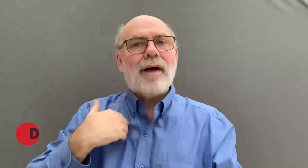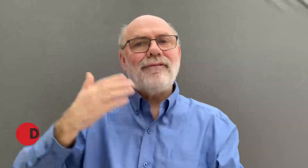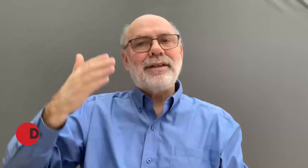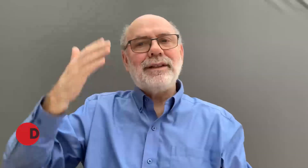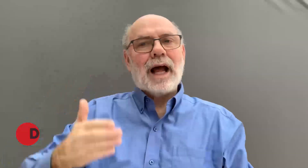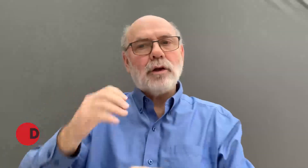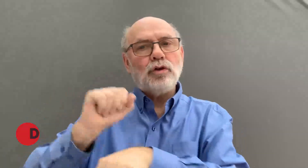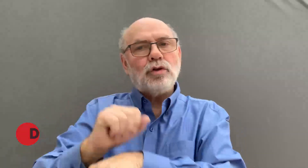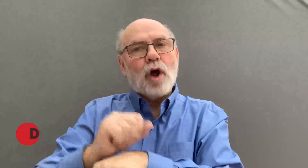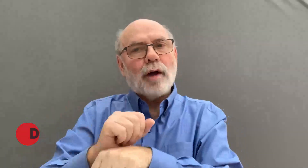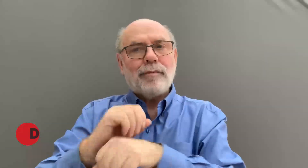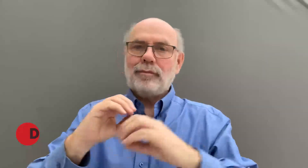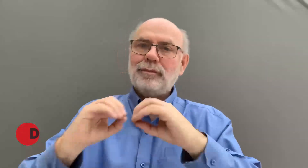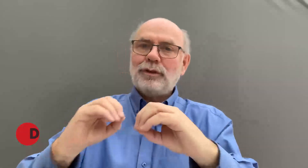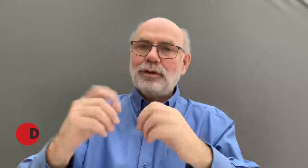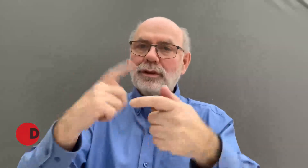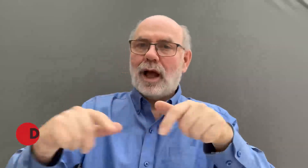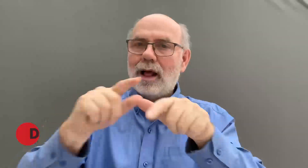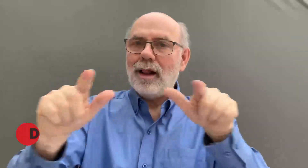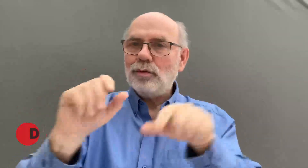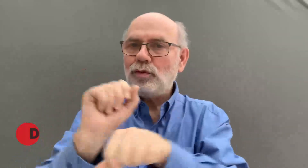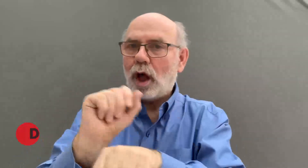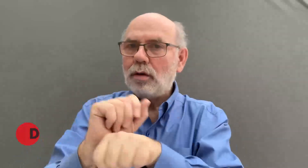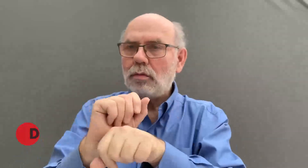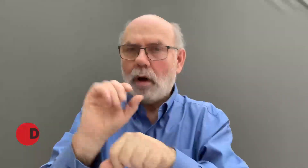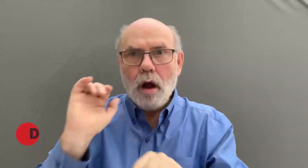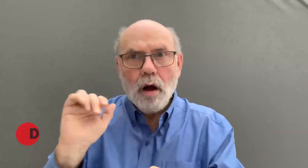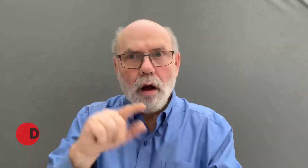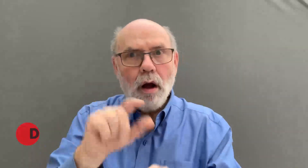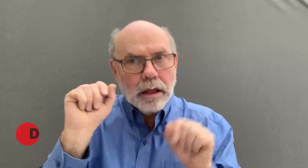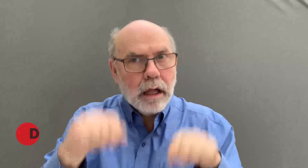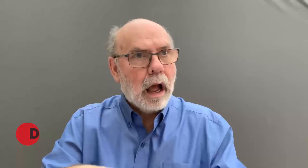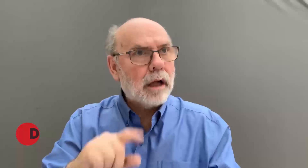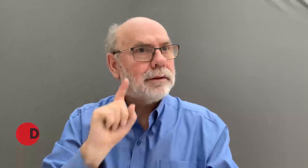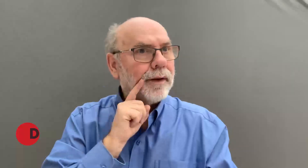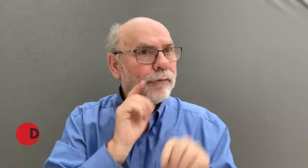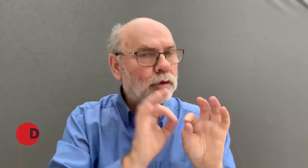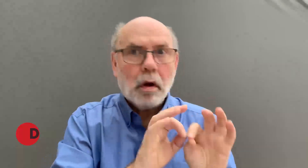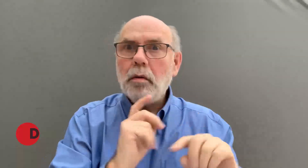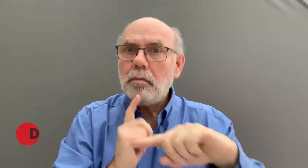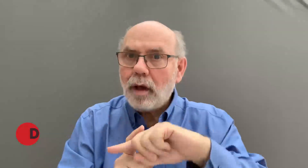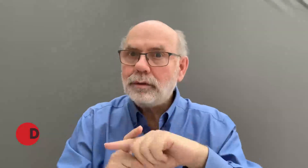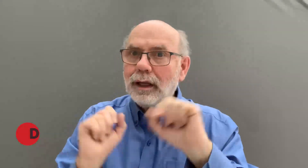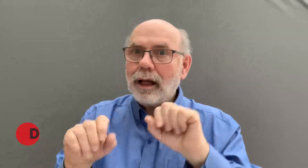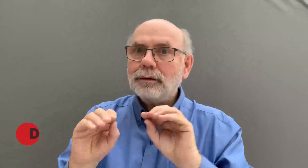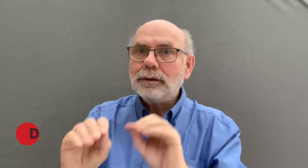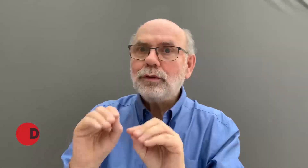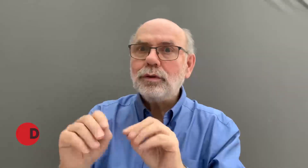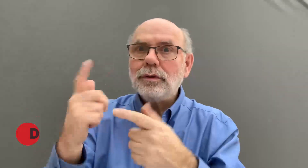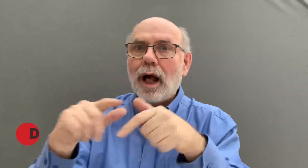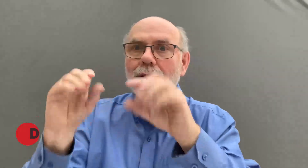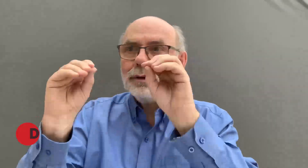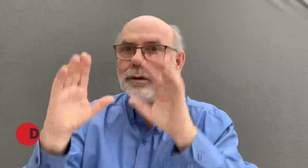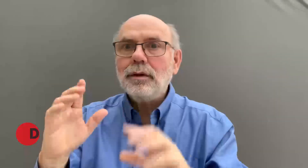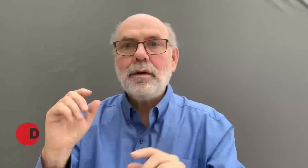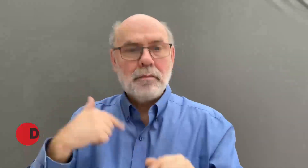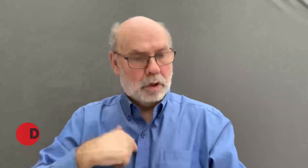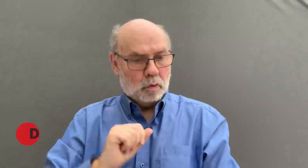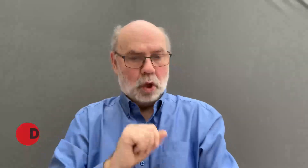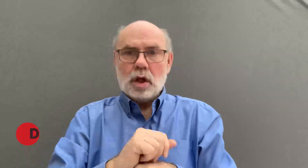It could be side jobs teaching sign language. That you be both a Deaf Interpreter and also teach sign language